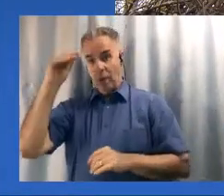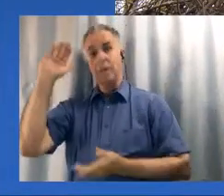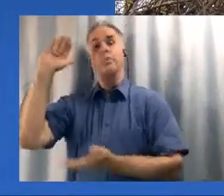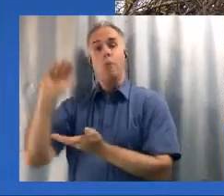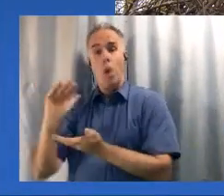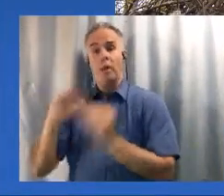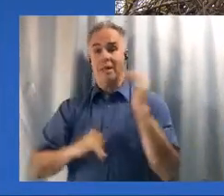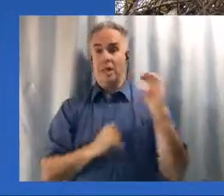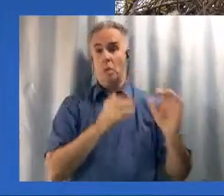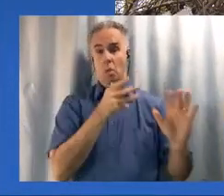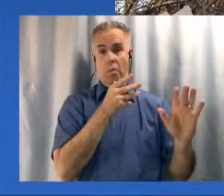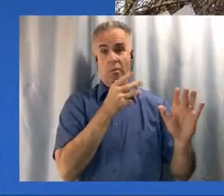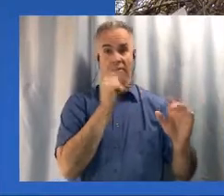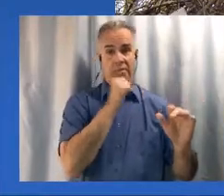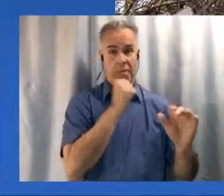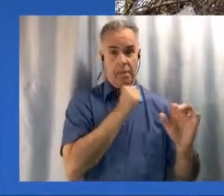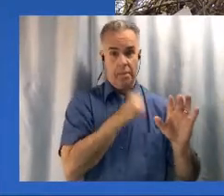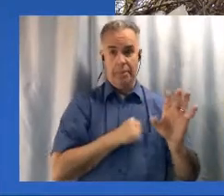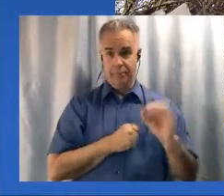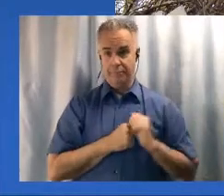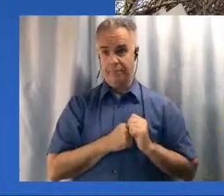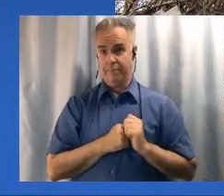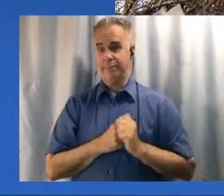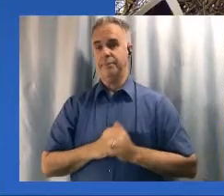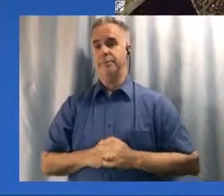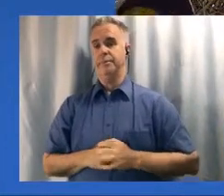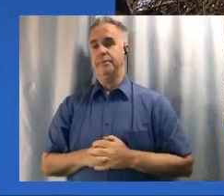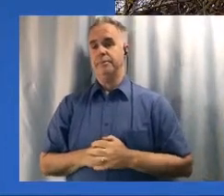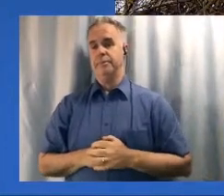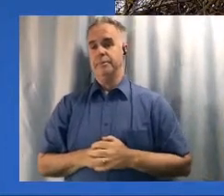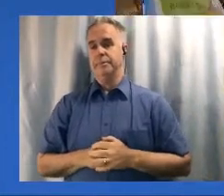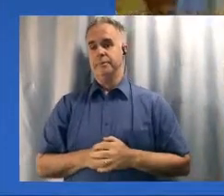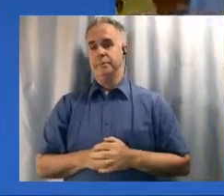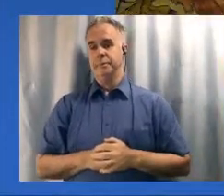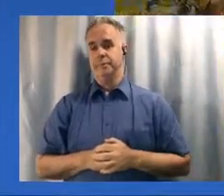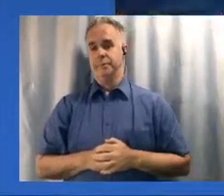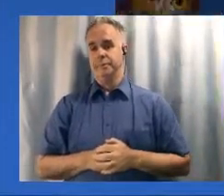a little smaller than the female.